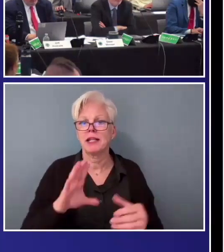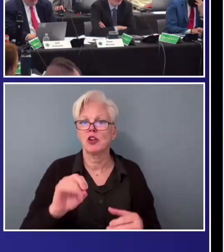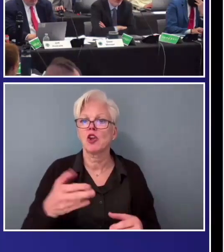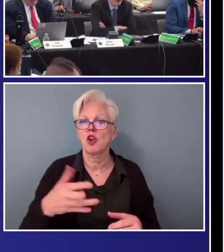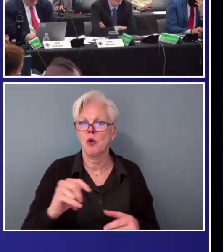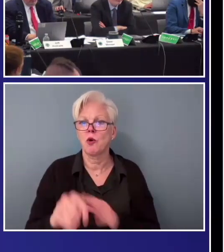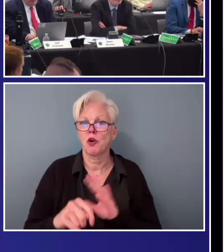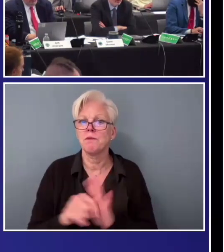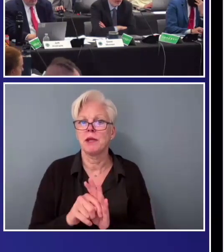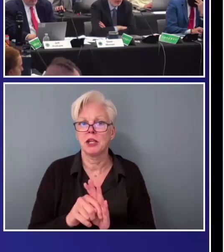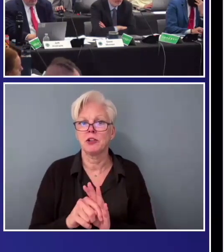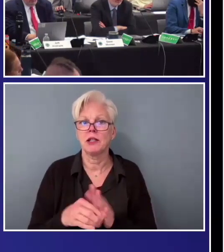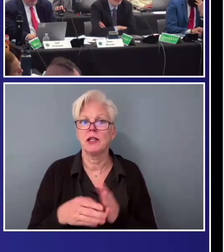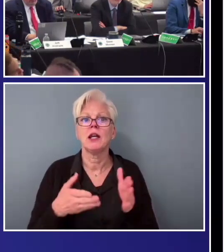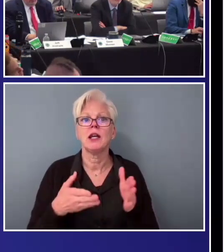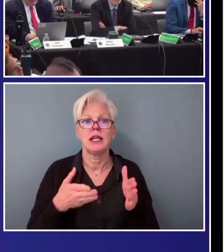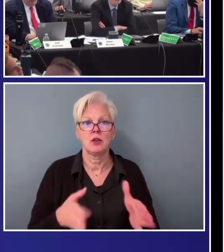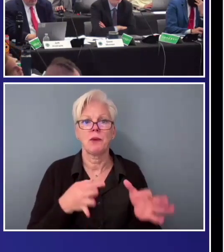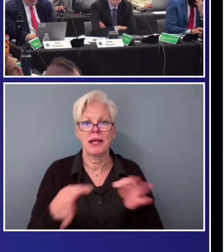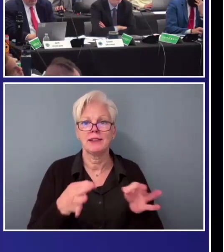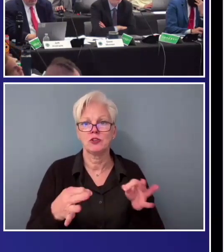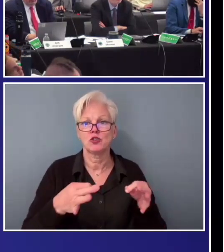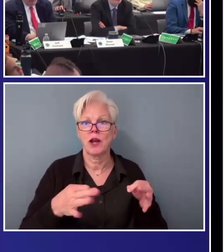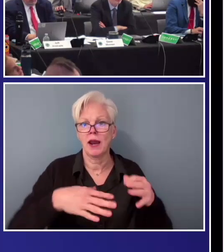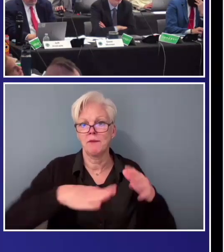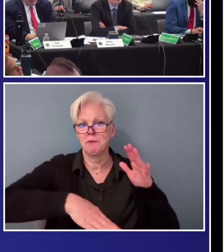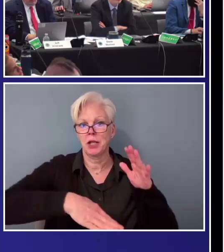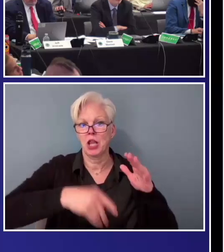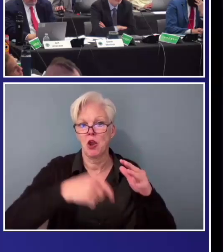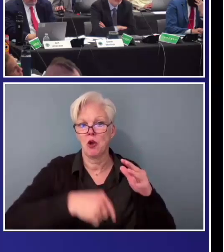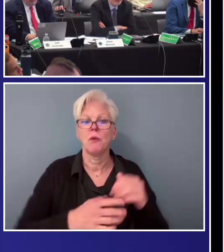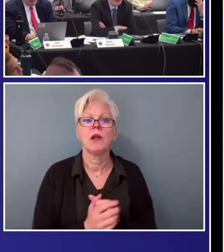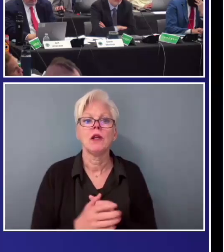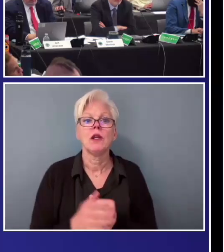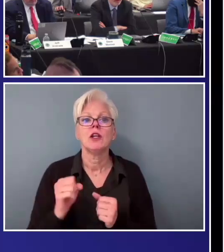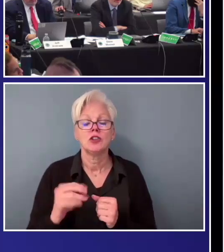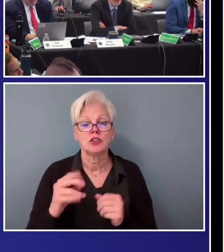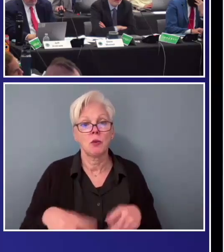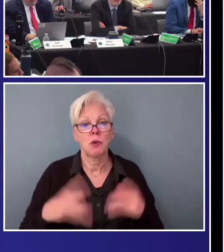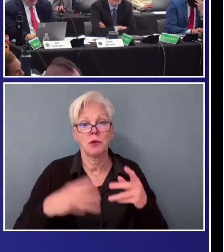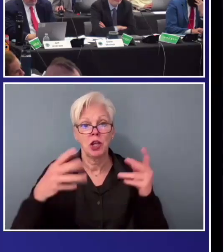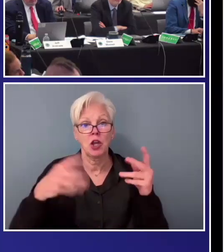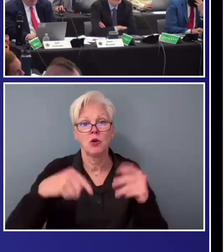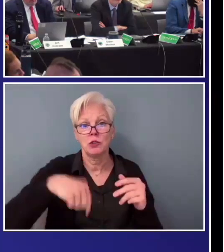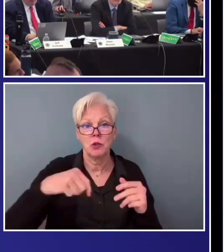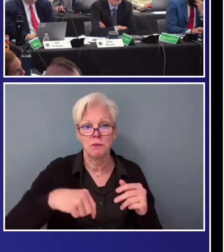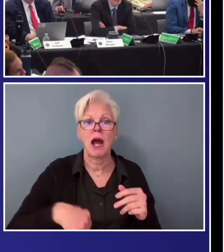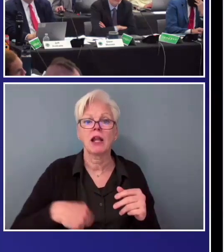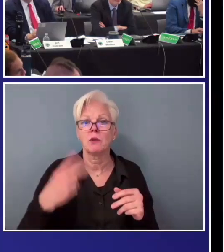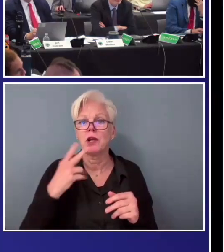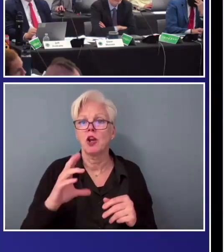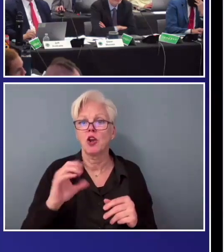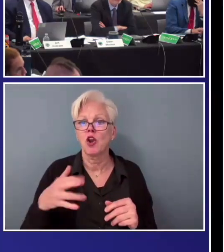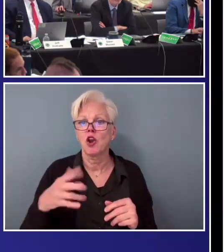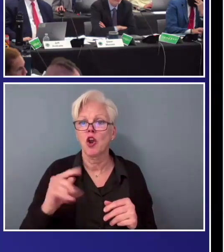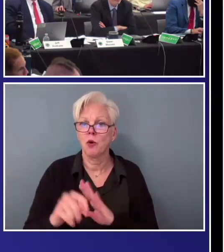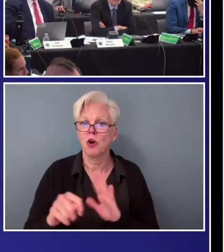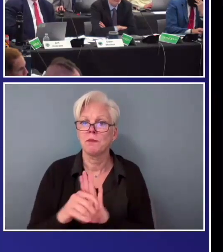described below. So once we get down to the bottom here, we say the cohort period includes award